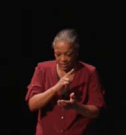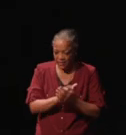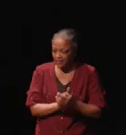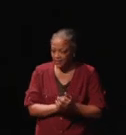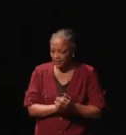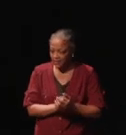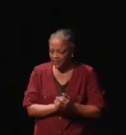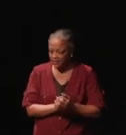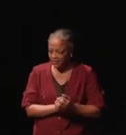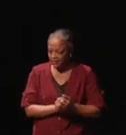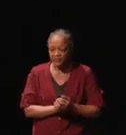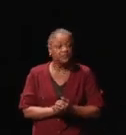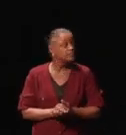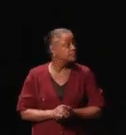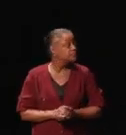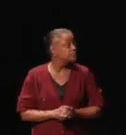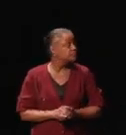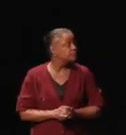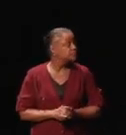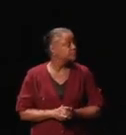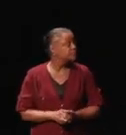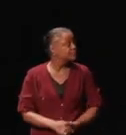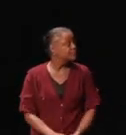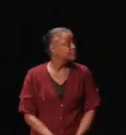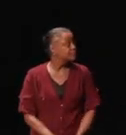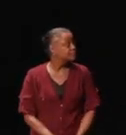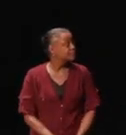We can determine now the the Mouse Trap is.